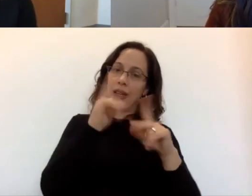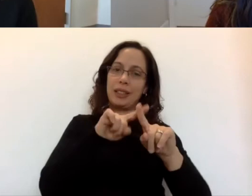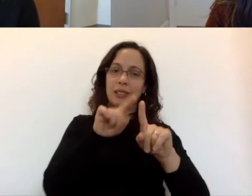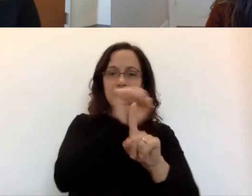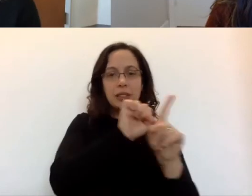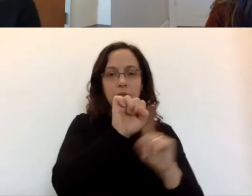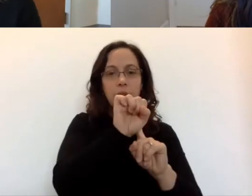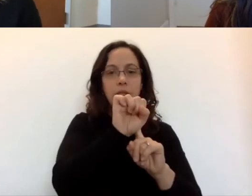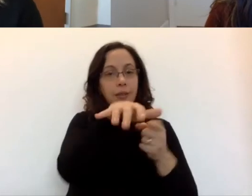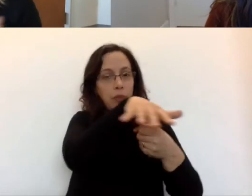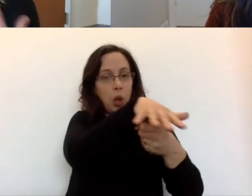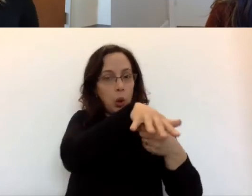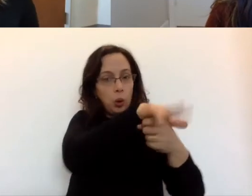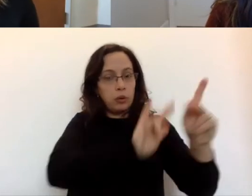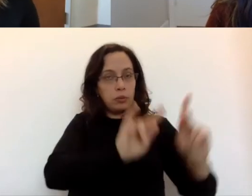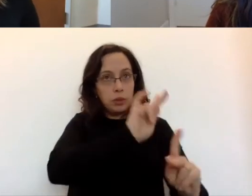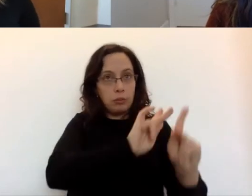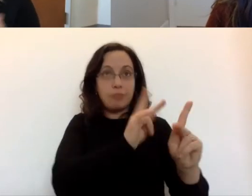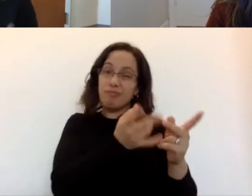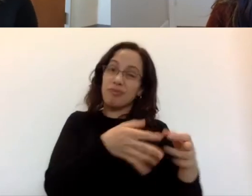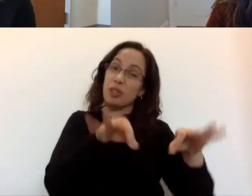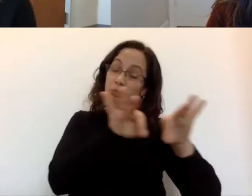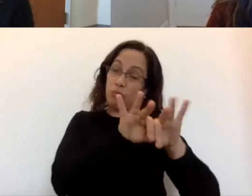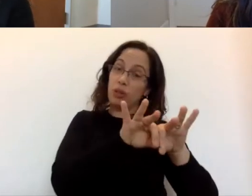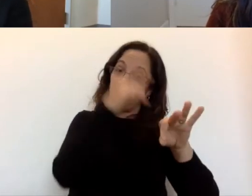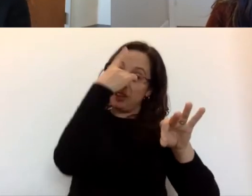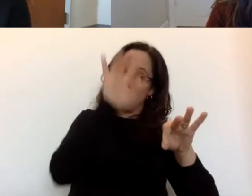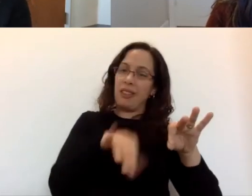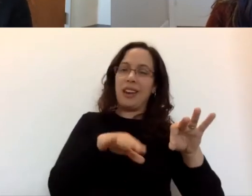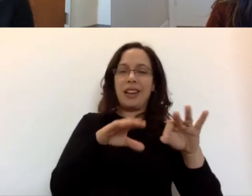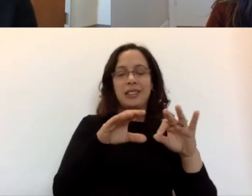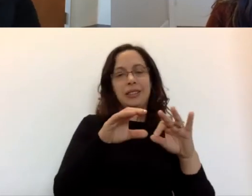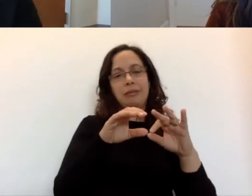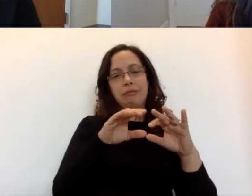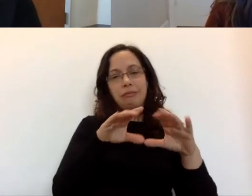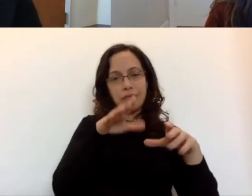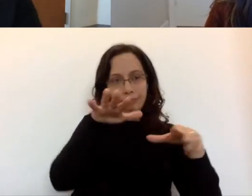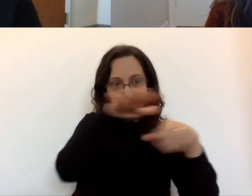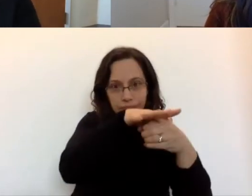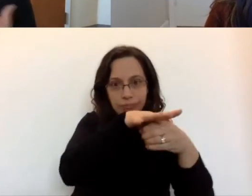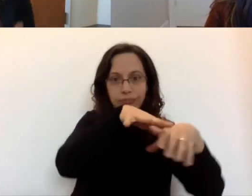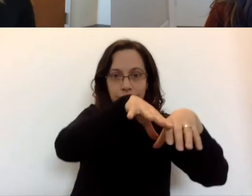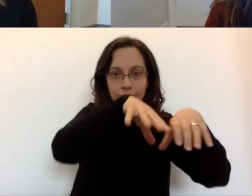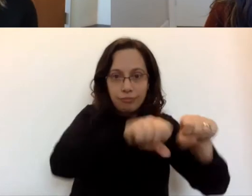actors are actually quite important to the state territorialization and that they are perpetrators